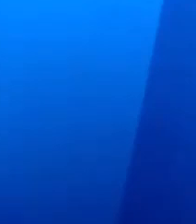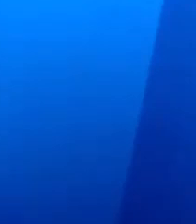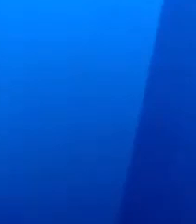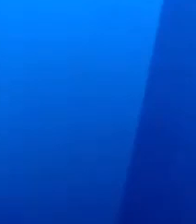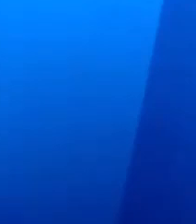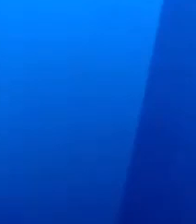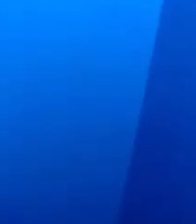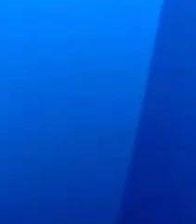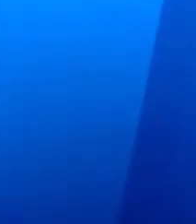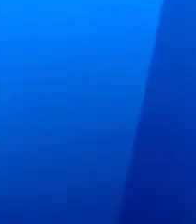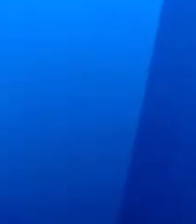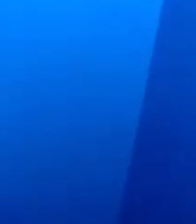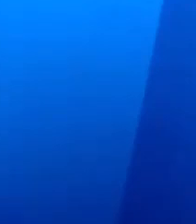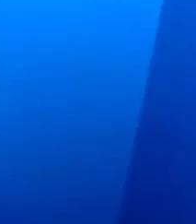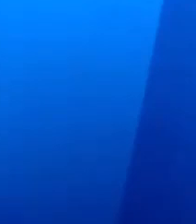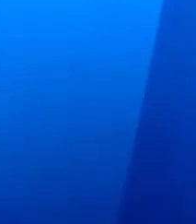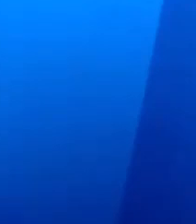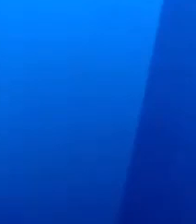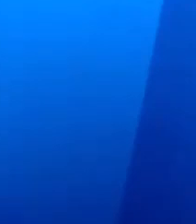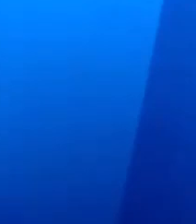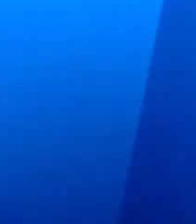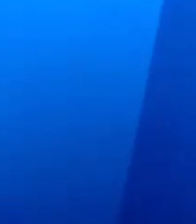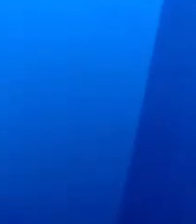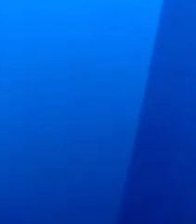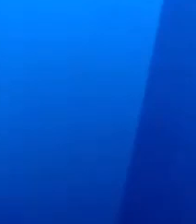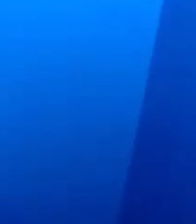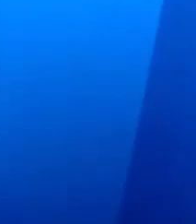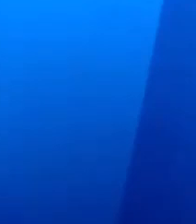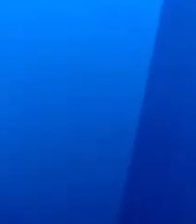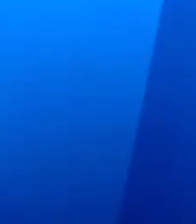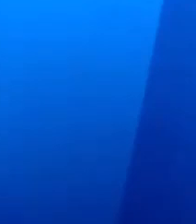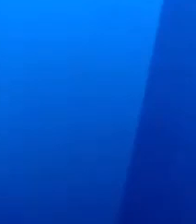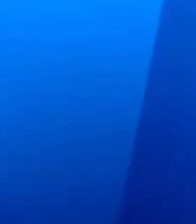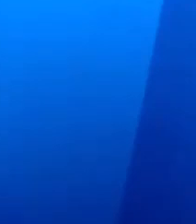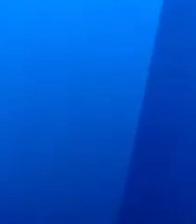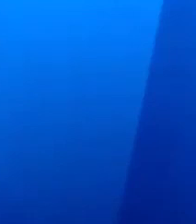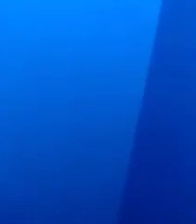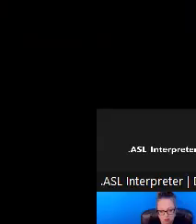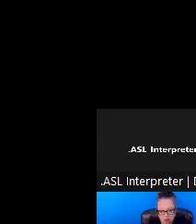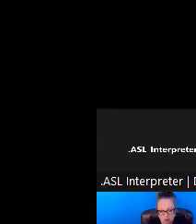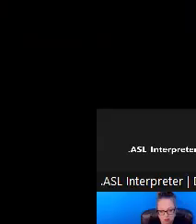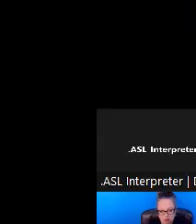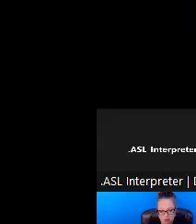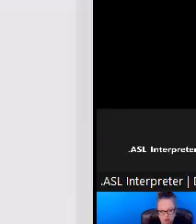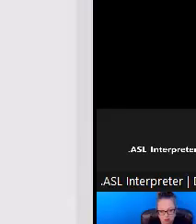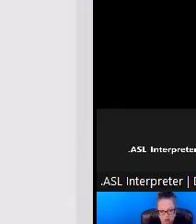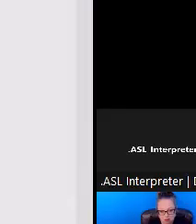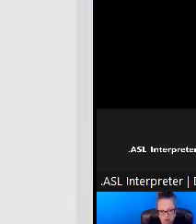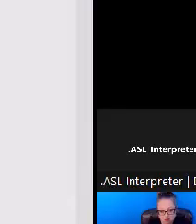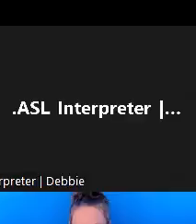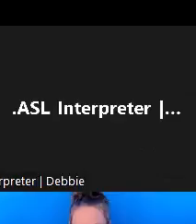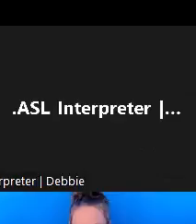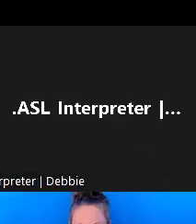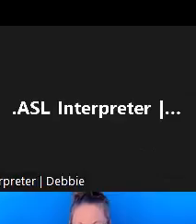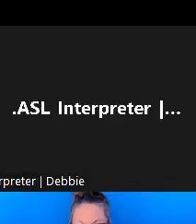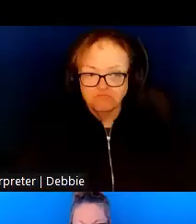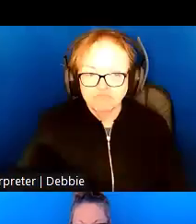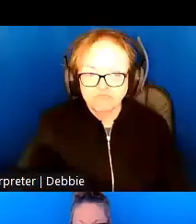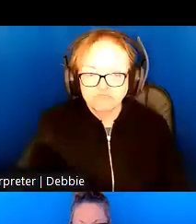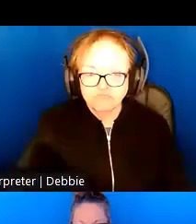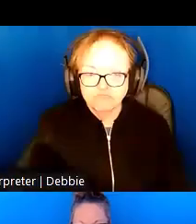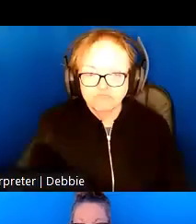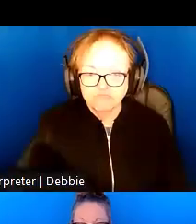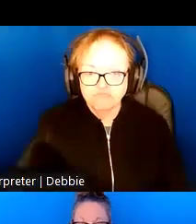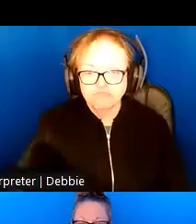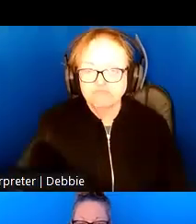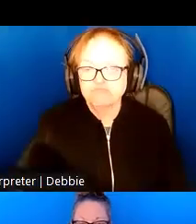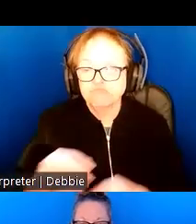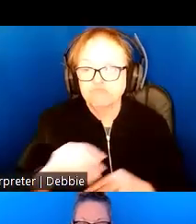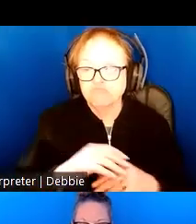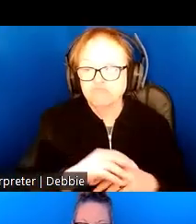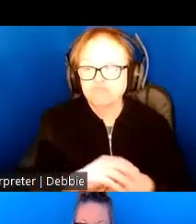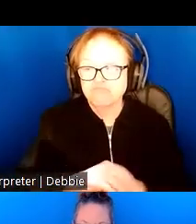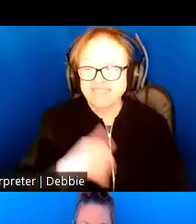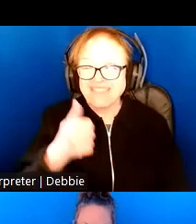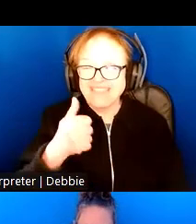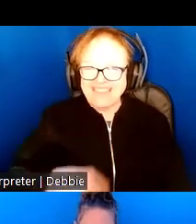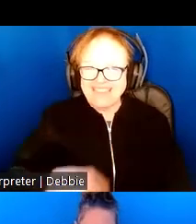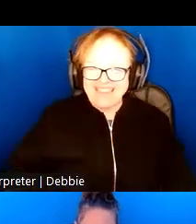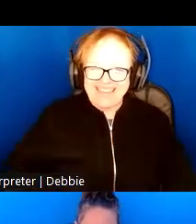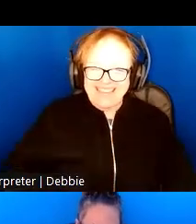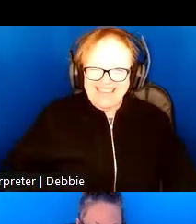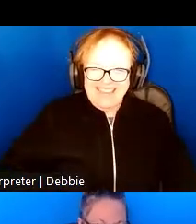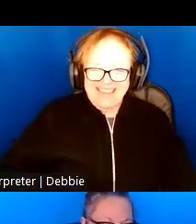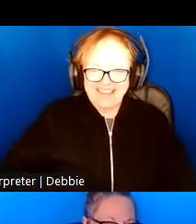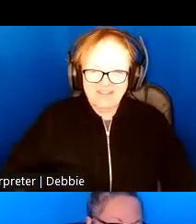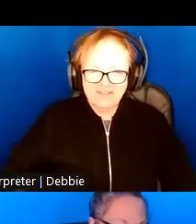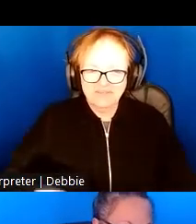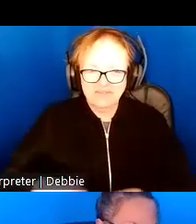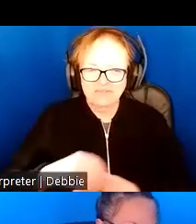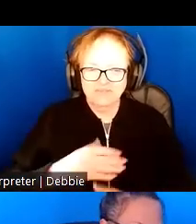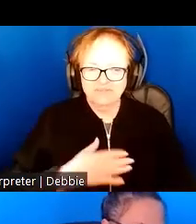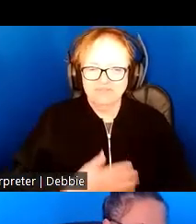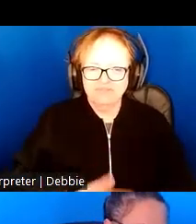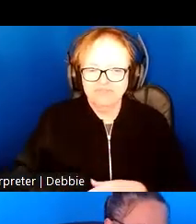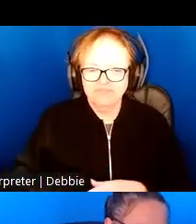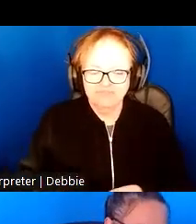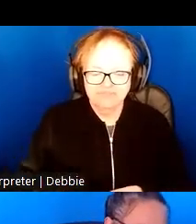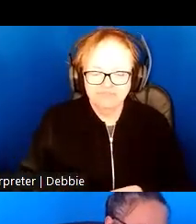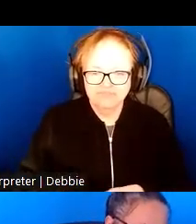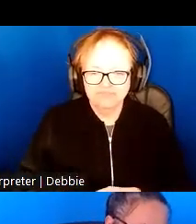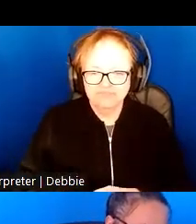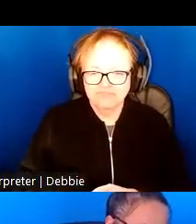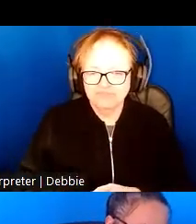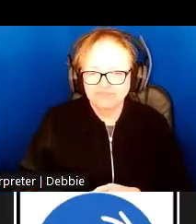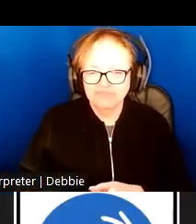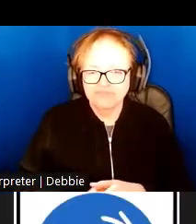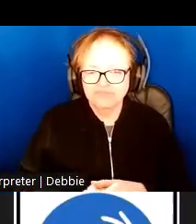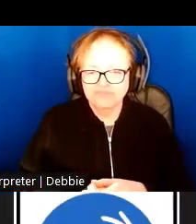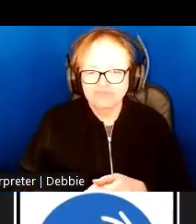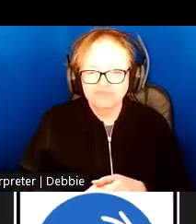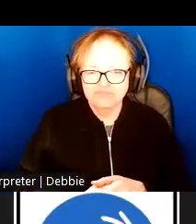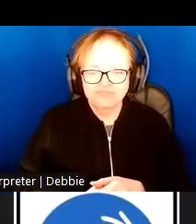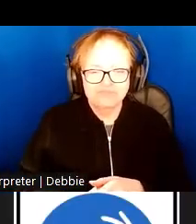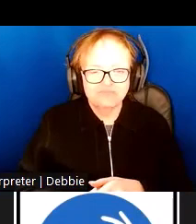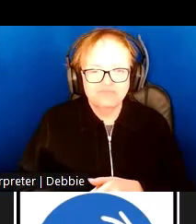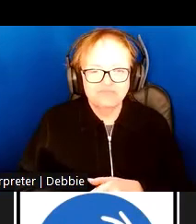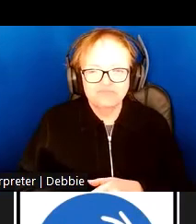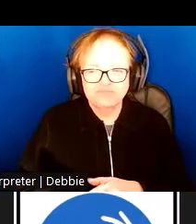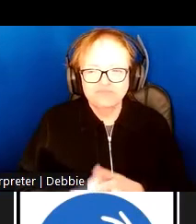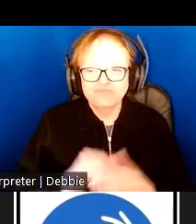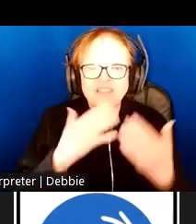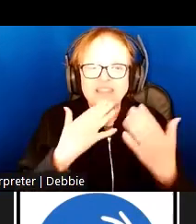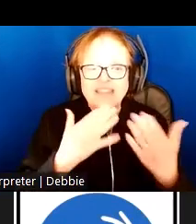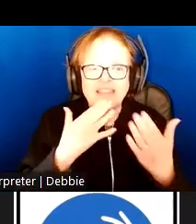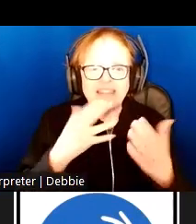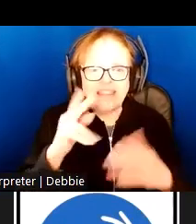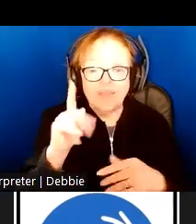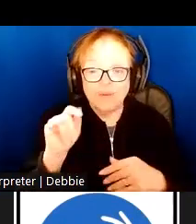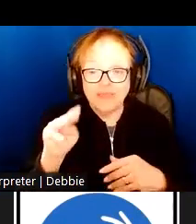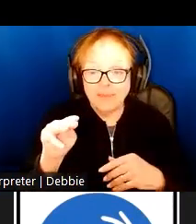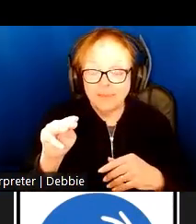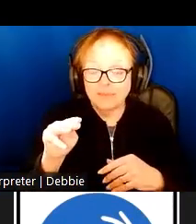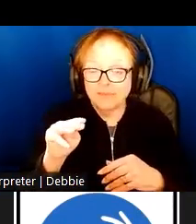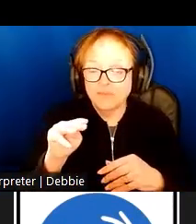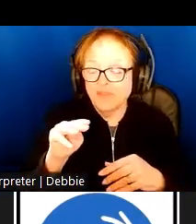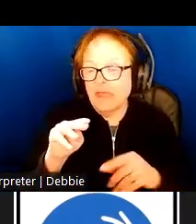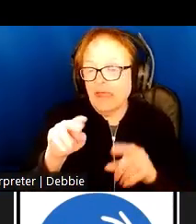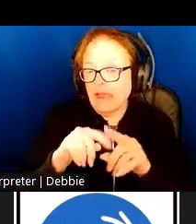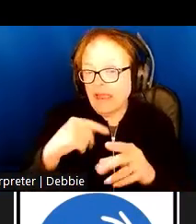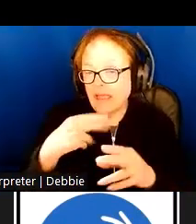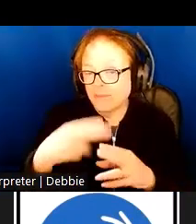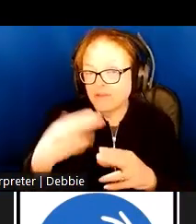Jackie Domenus: Thanks, Kim. So as I mentioned, Mid Atlantic Arts administers